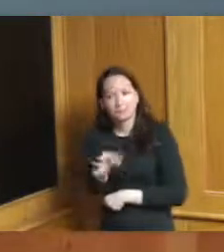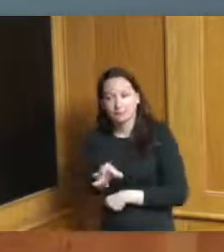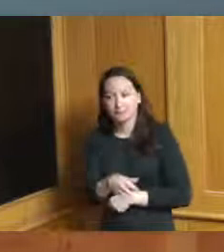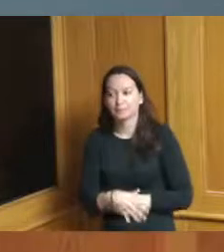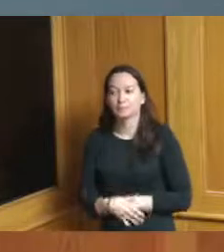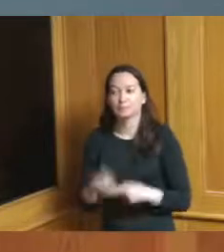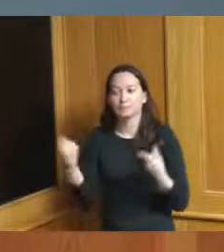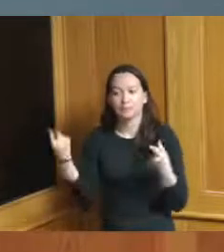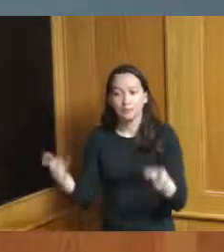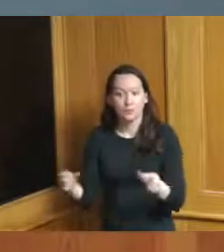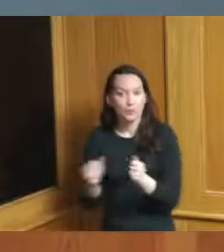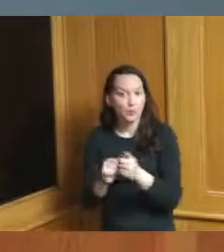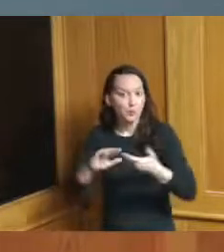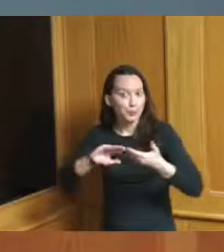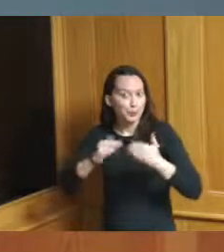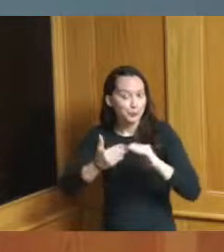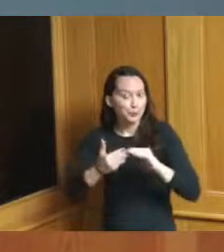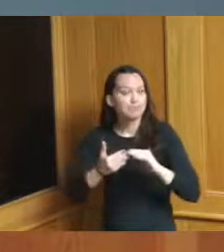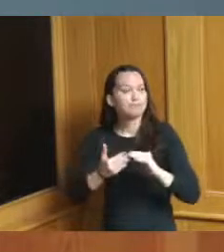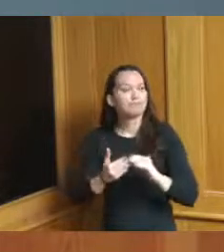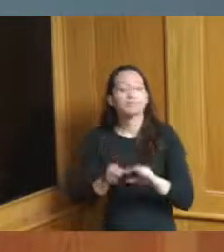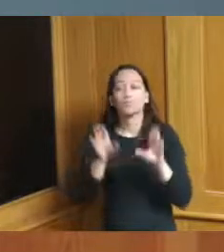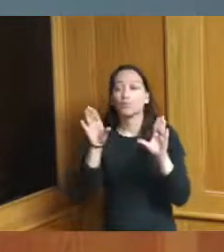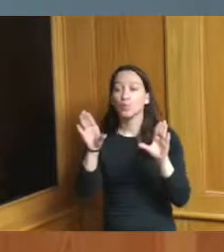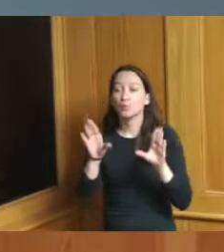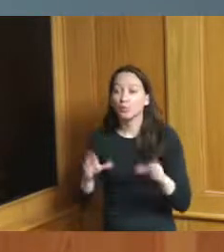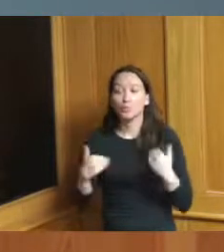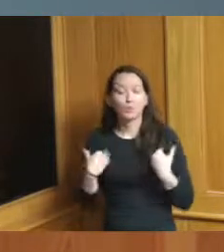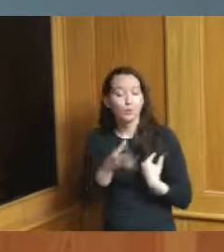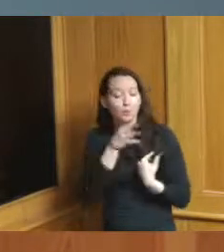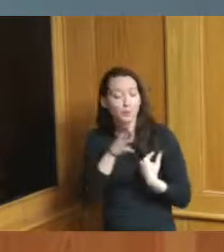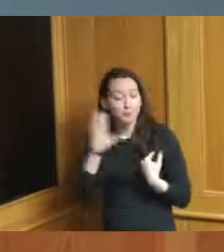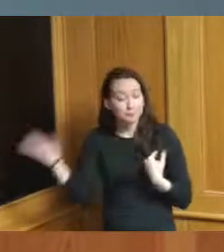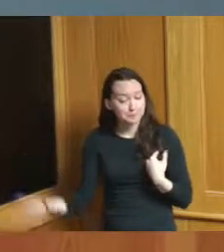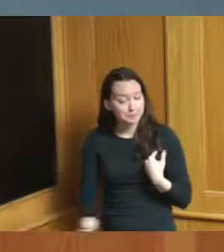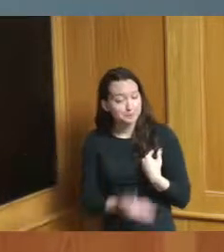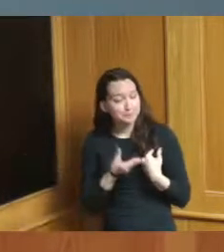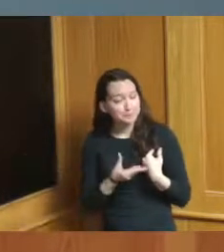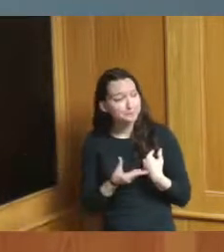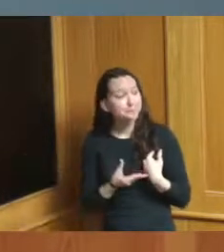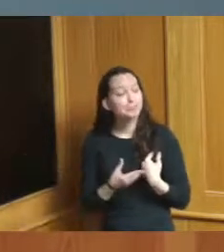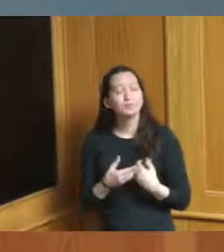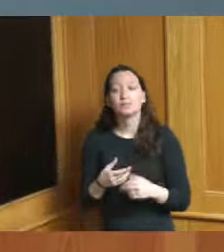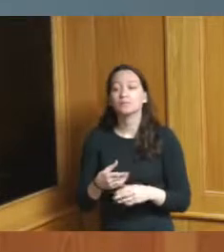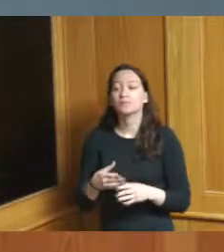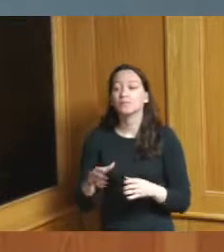going on in the community we have an awesome young lady here from closing the health gap